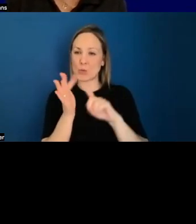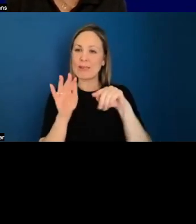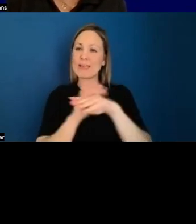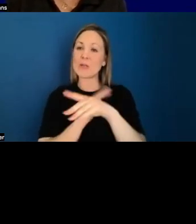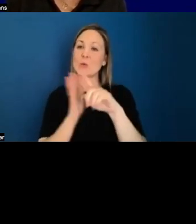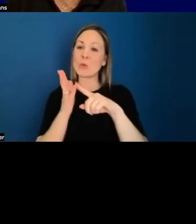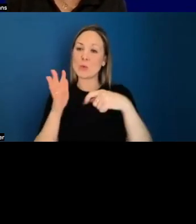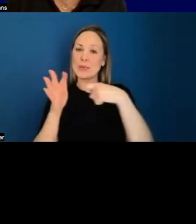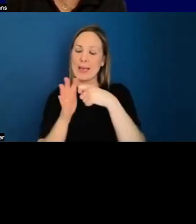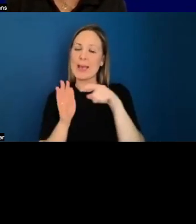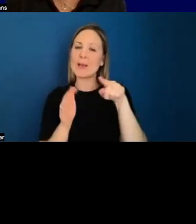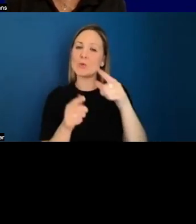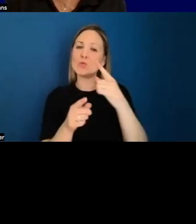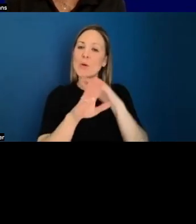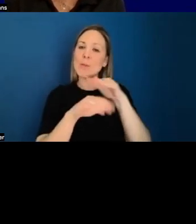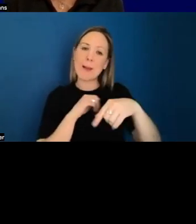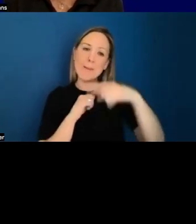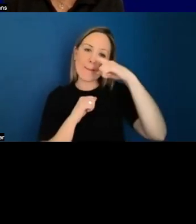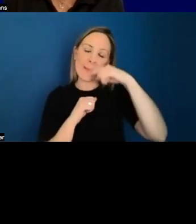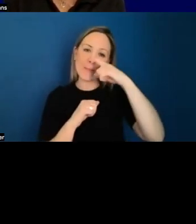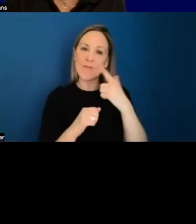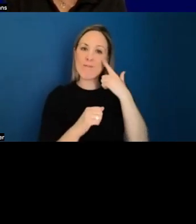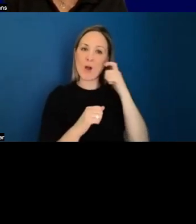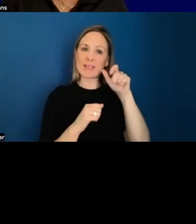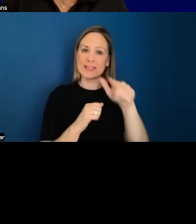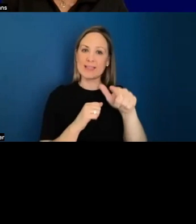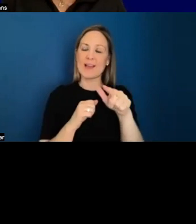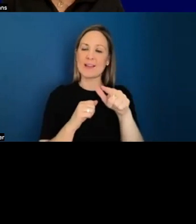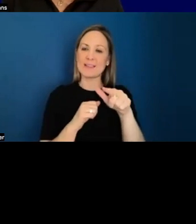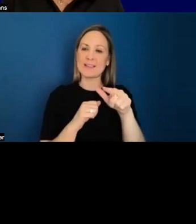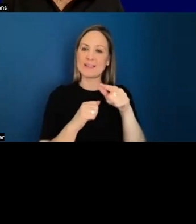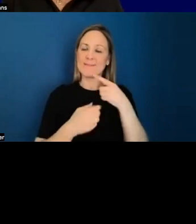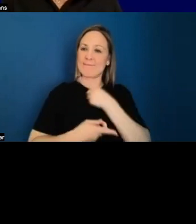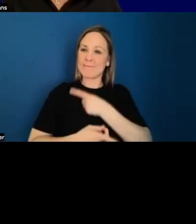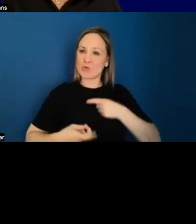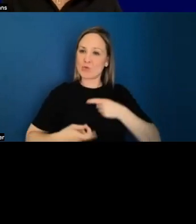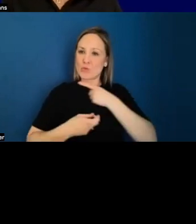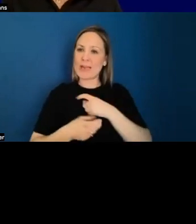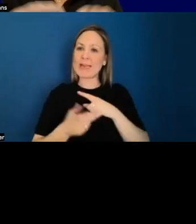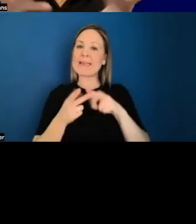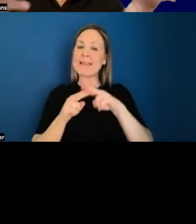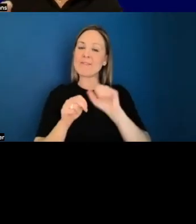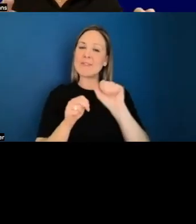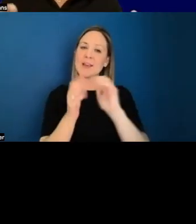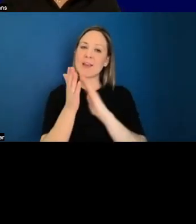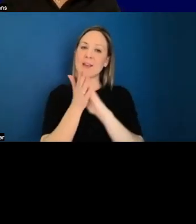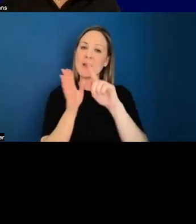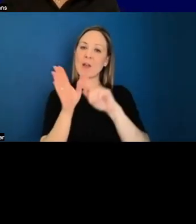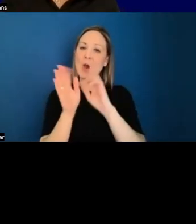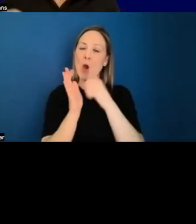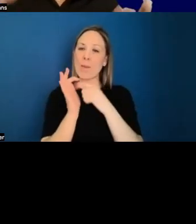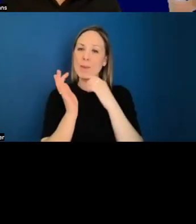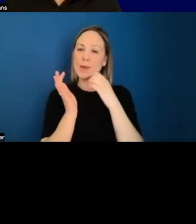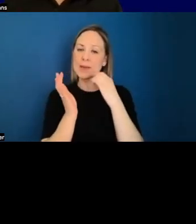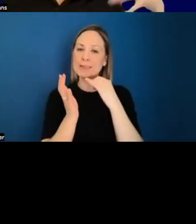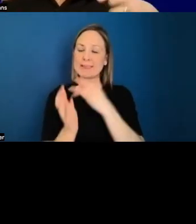interoceptive input irritating. If they generally are hyper-sensitive to sensory input coming in